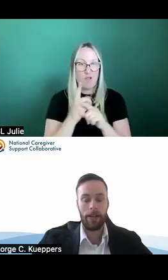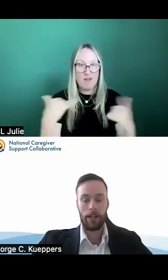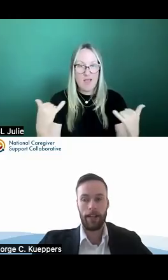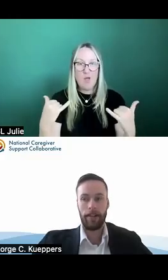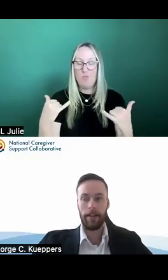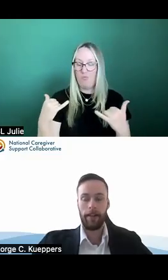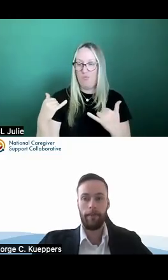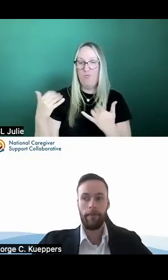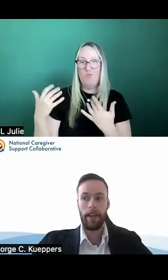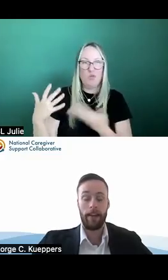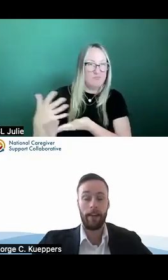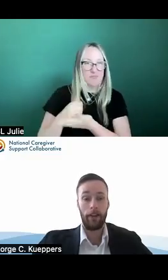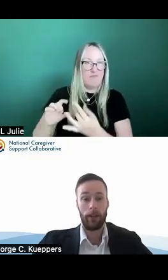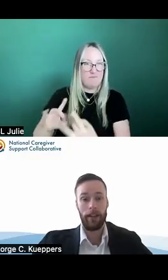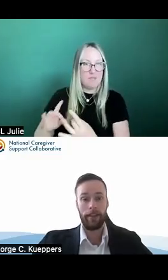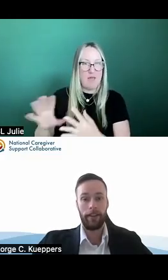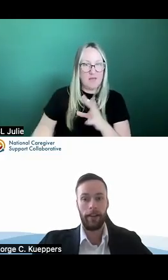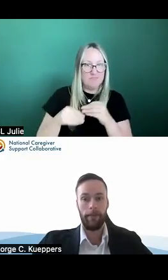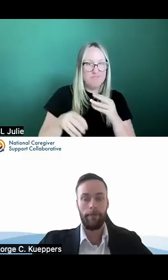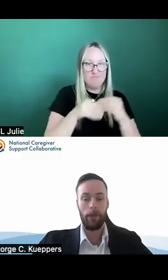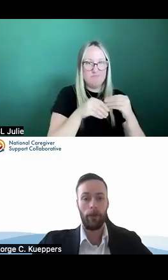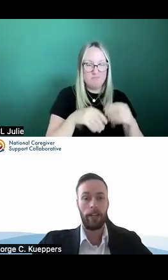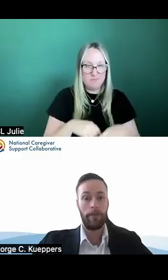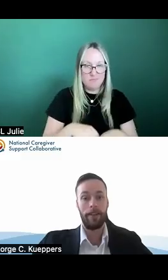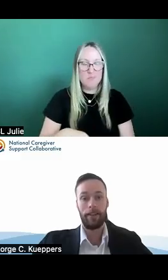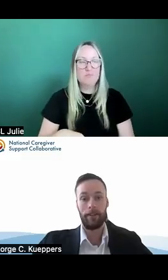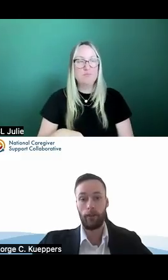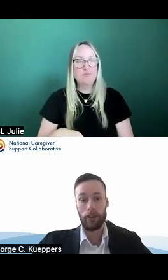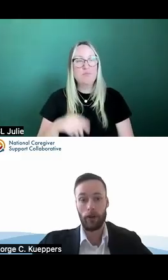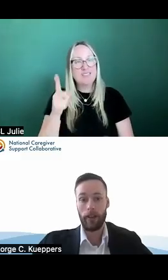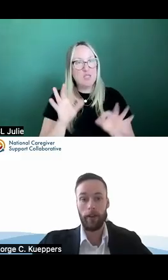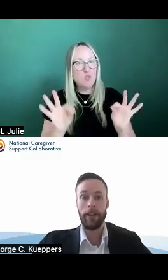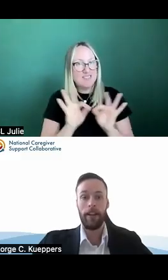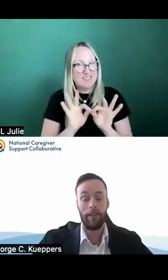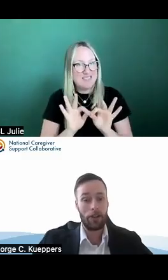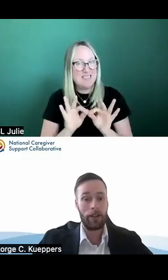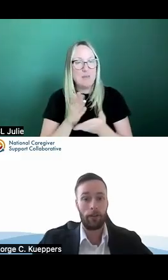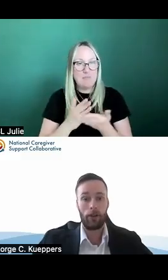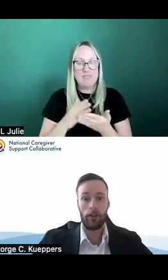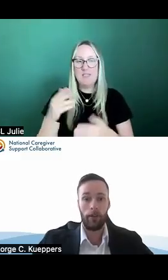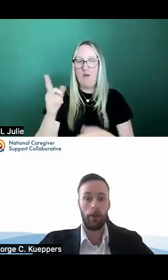I mentioned and as well as those key pieces of the Resource Hub. Eventually, the Resource Hub